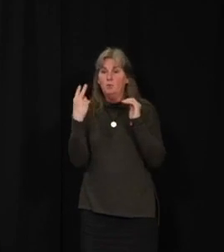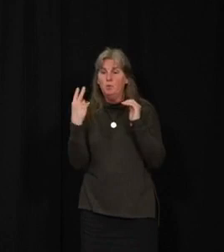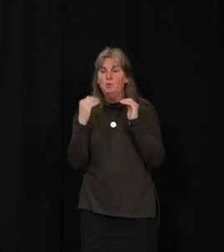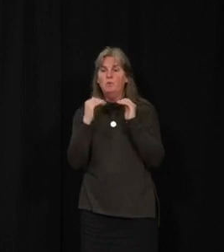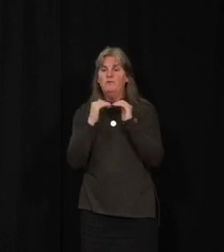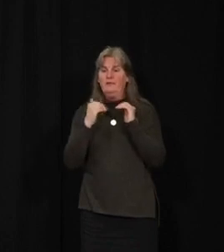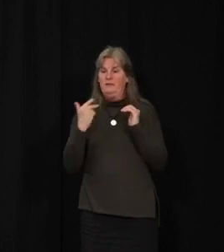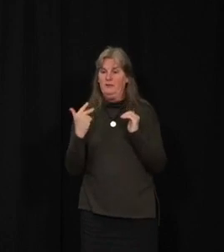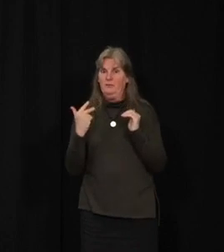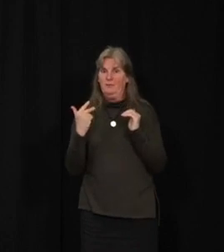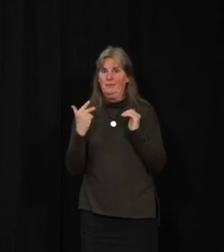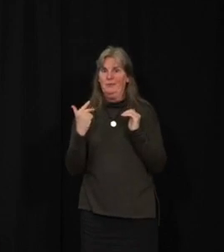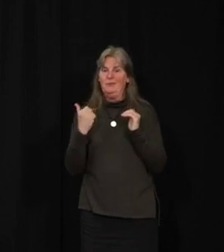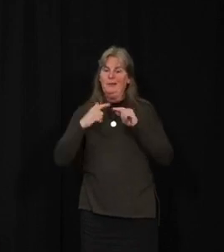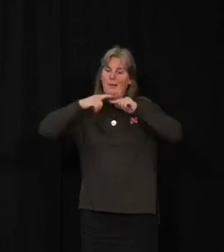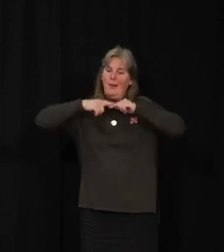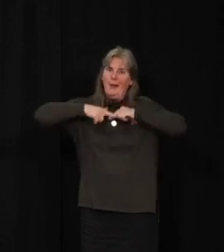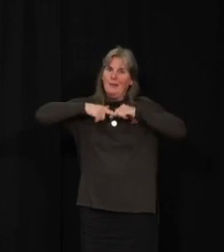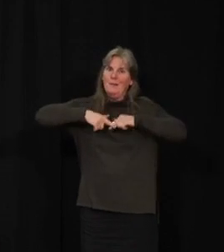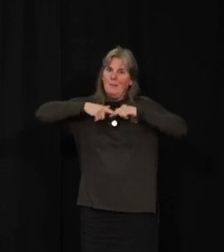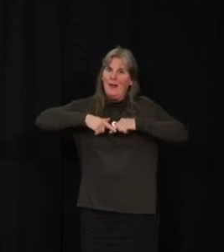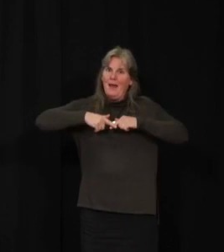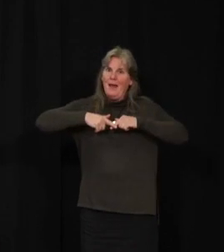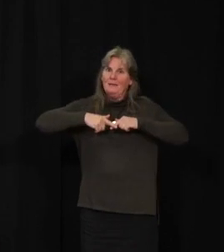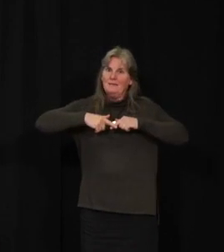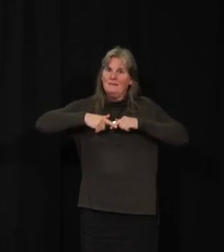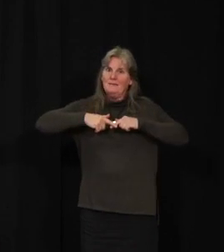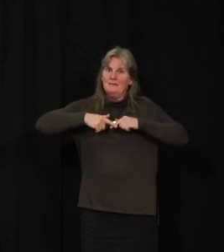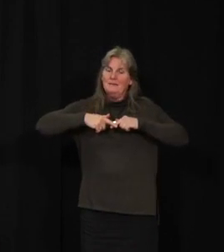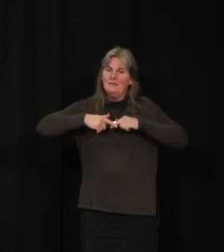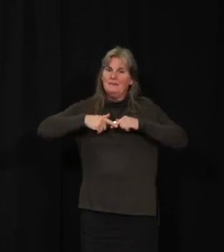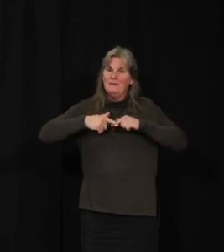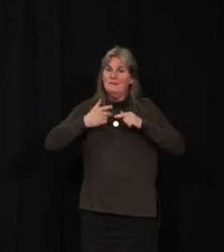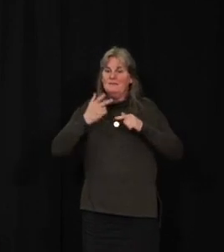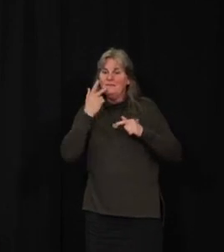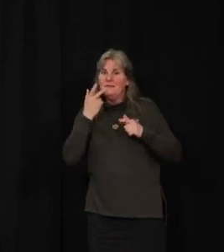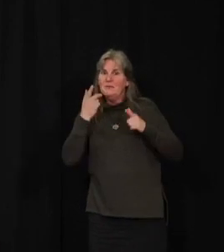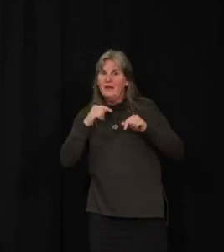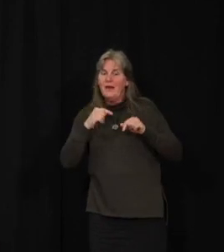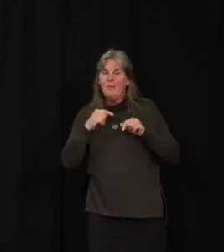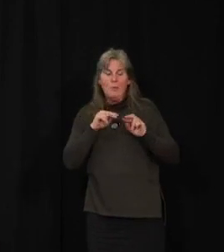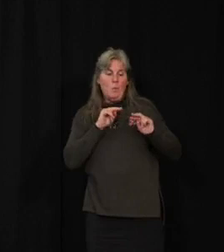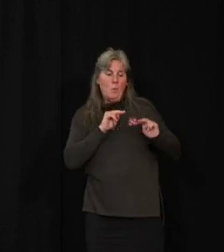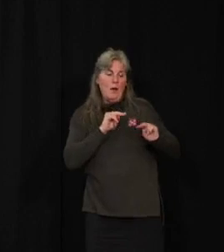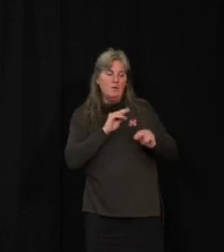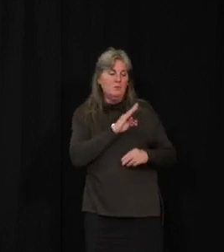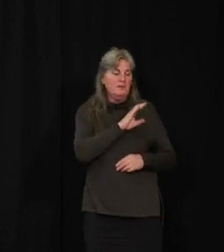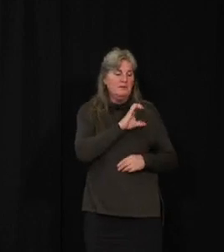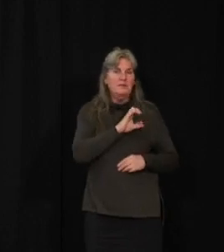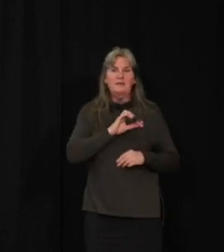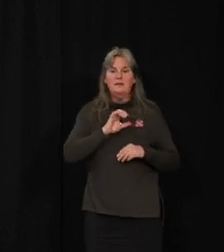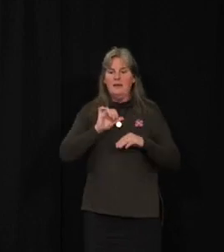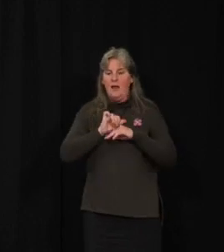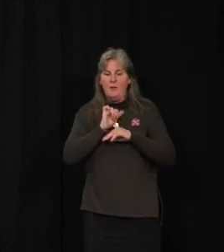whether or not the phased approach in BC and Alberta and other jurisdictions works or doesn't work.